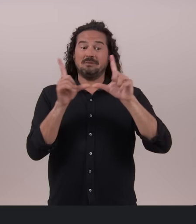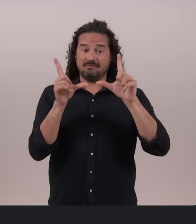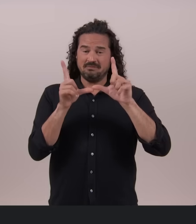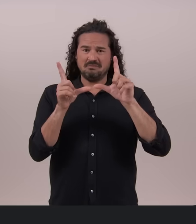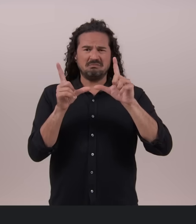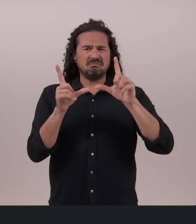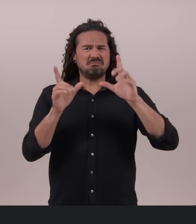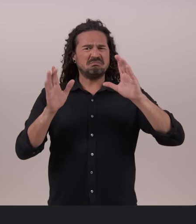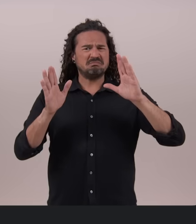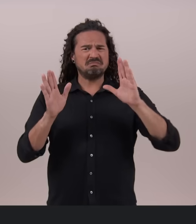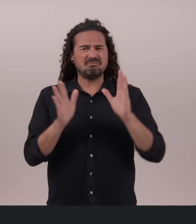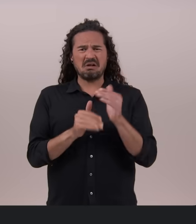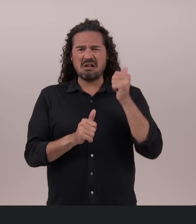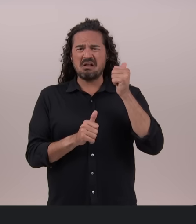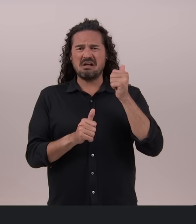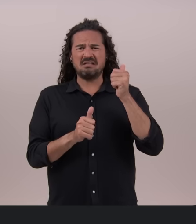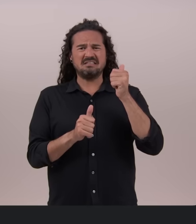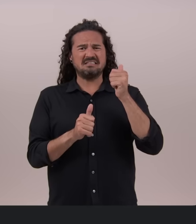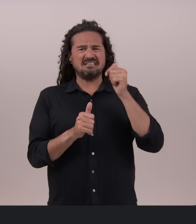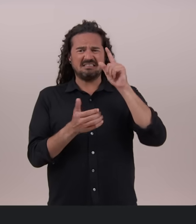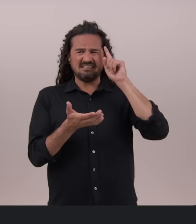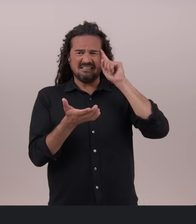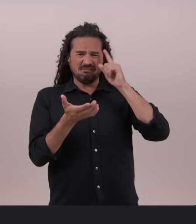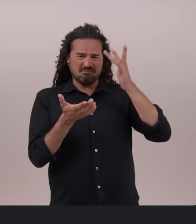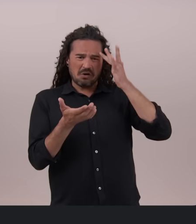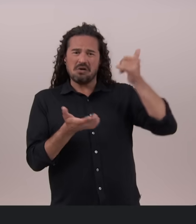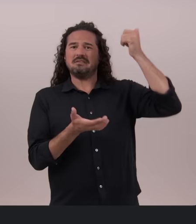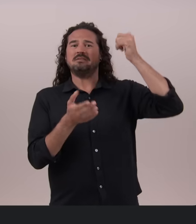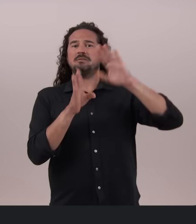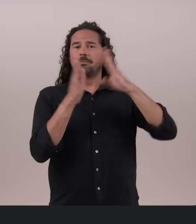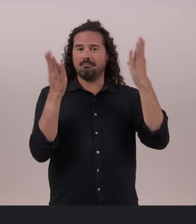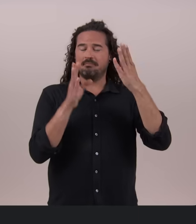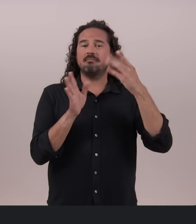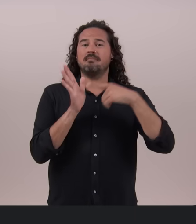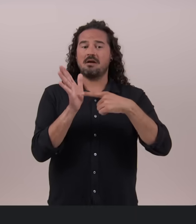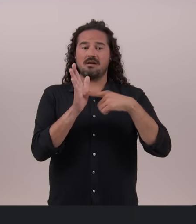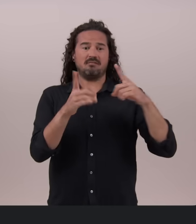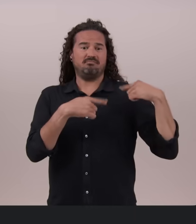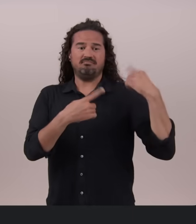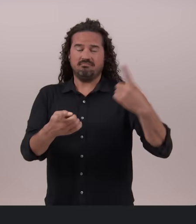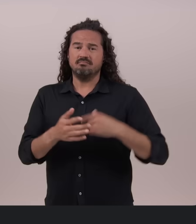It's our smartest open model yet. It's purpose built for advanced reasoning,